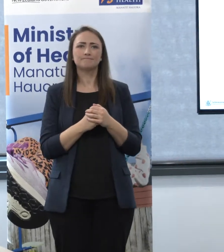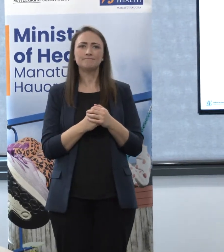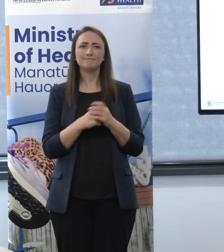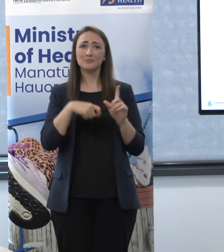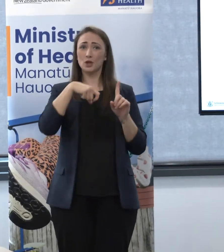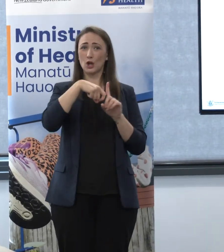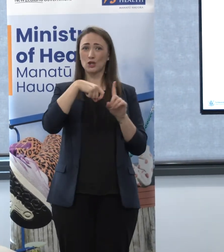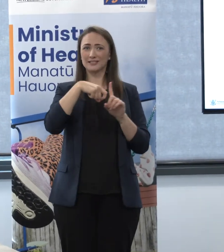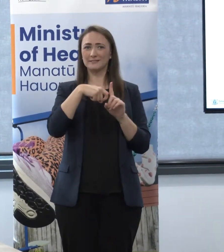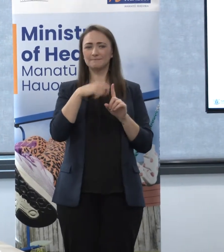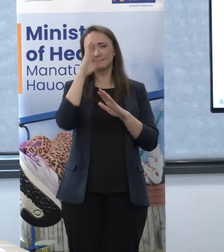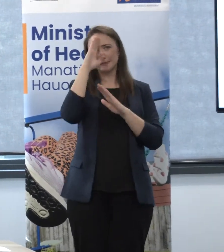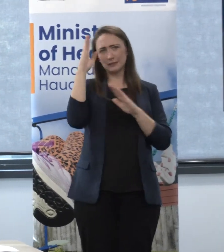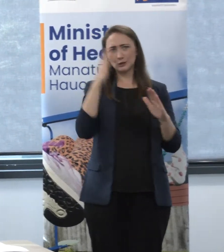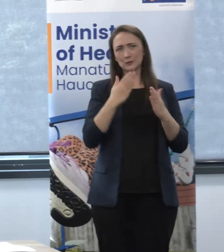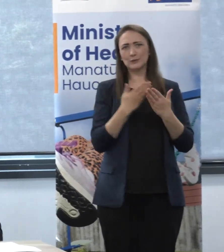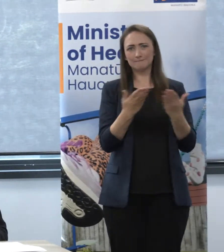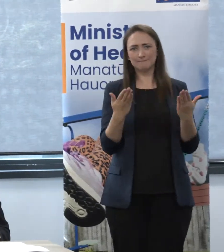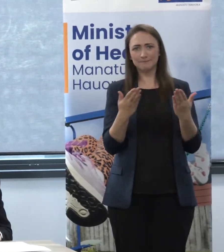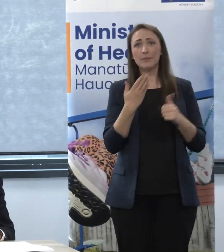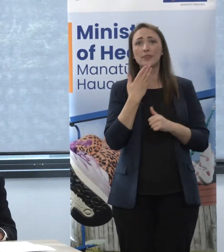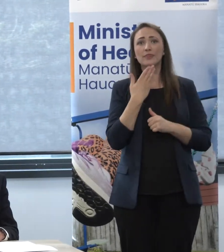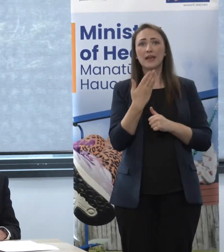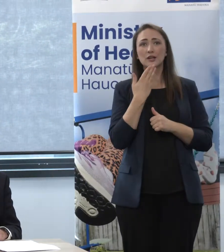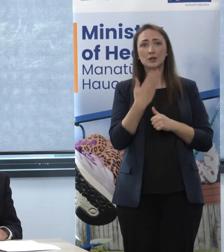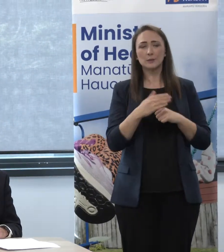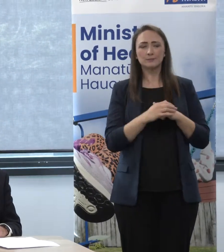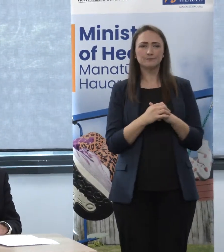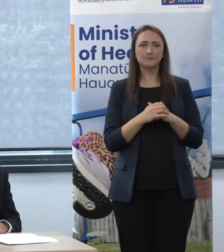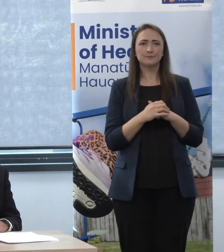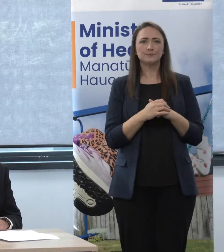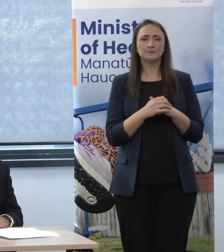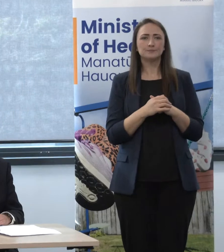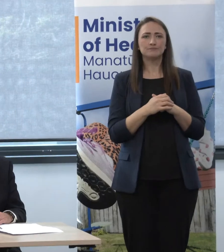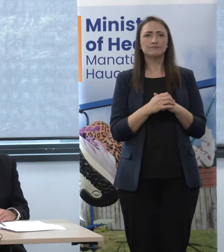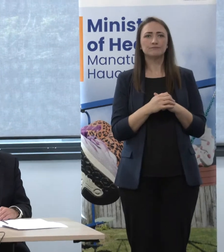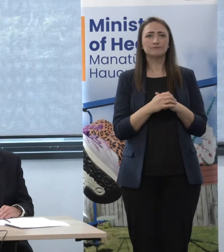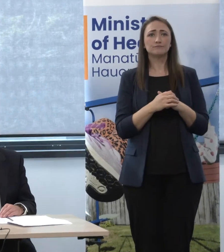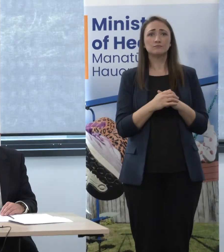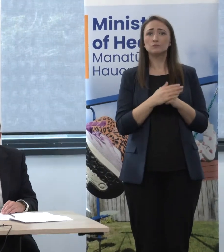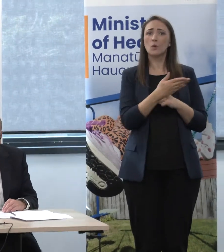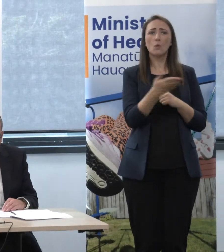thank you.